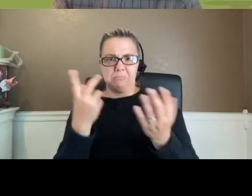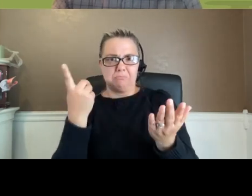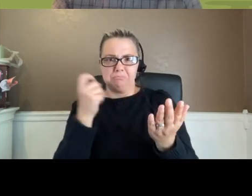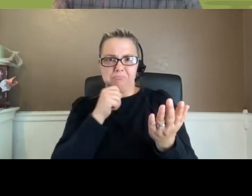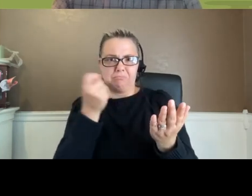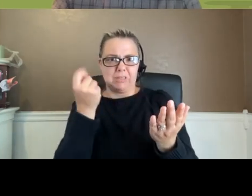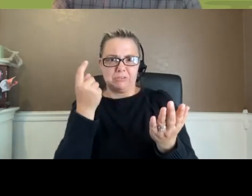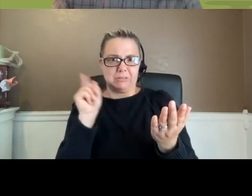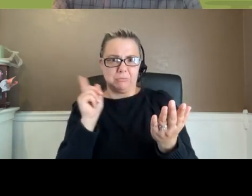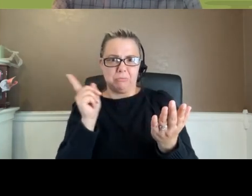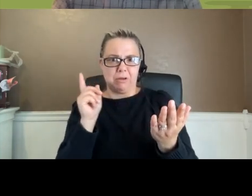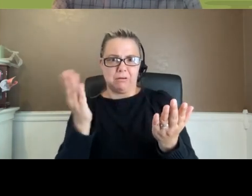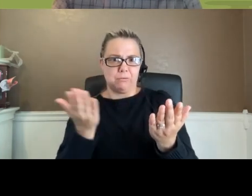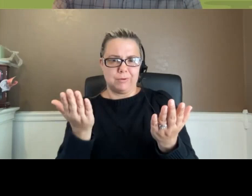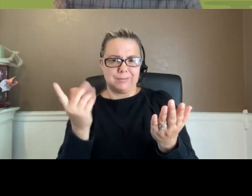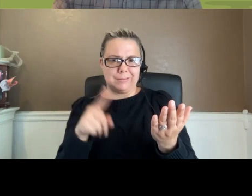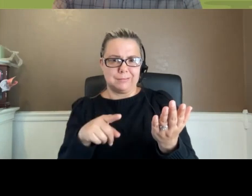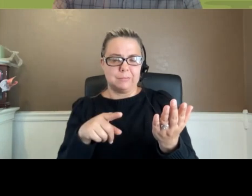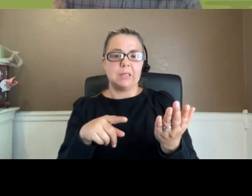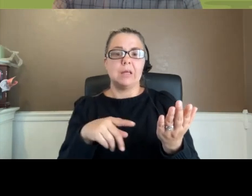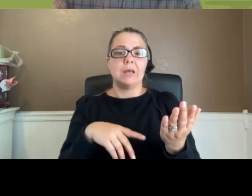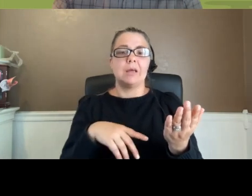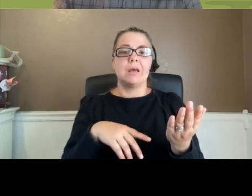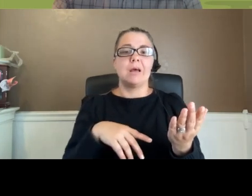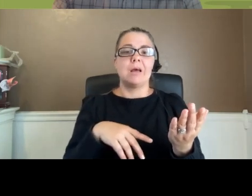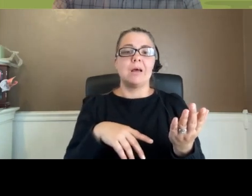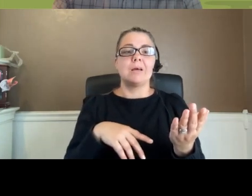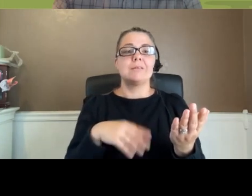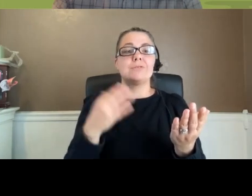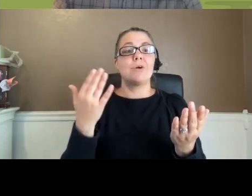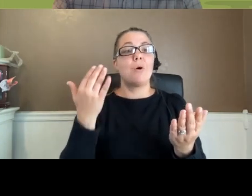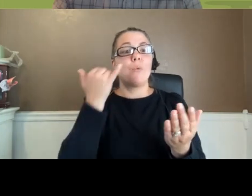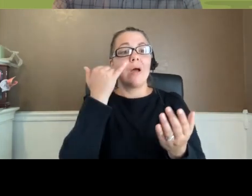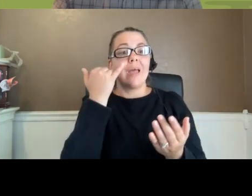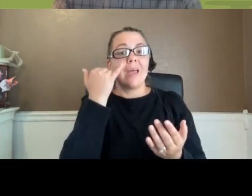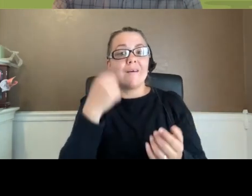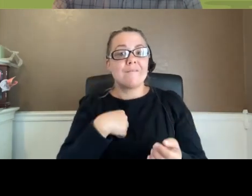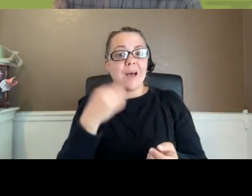can make sure I know exactly where I need to fix this. The why did it happen? That often requires